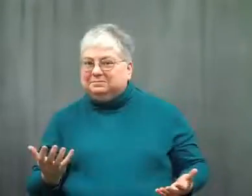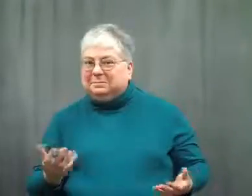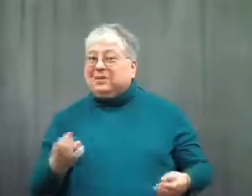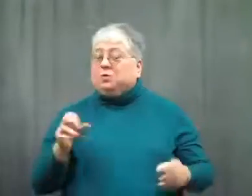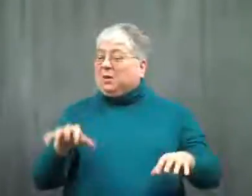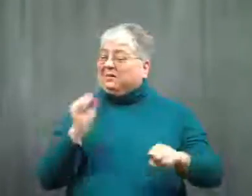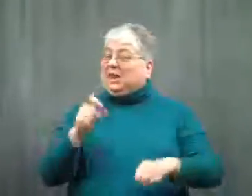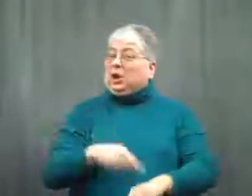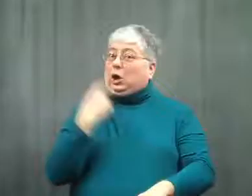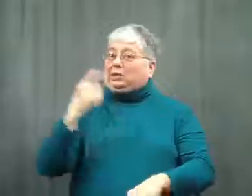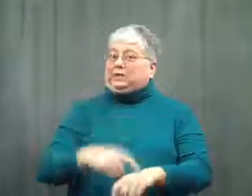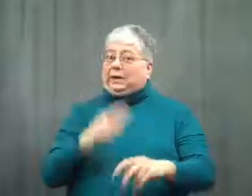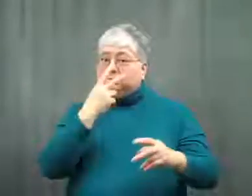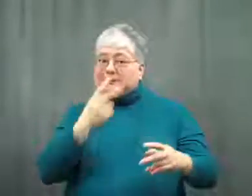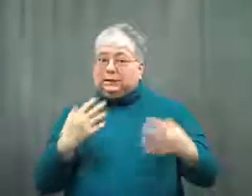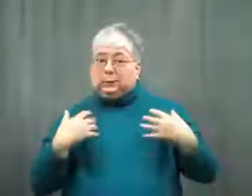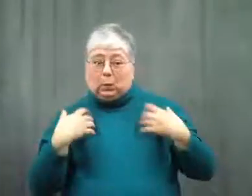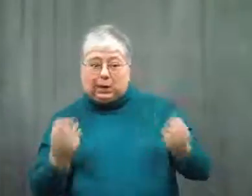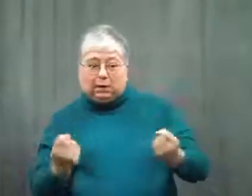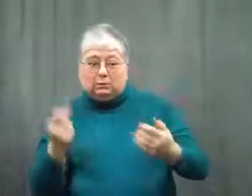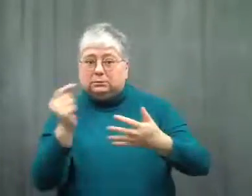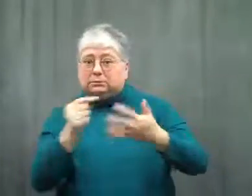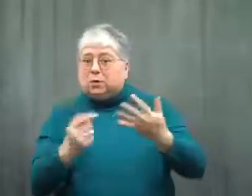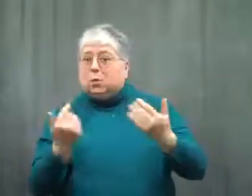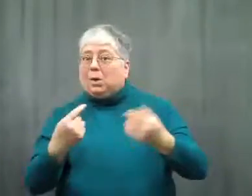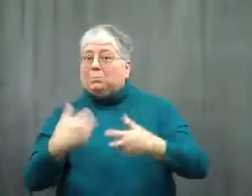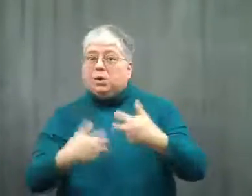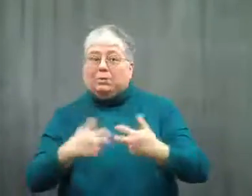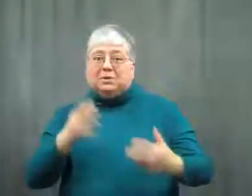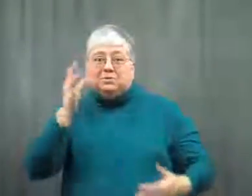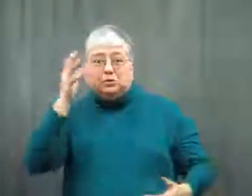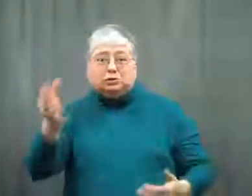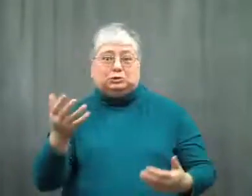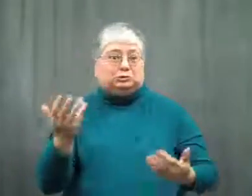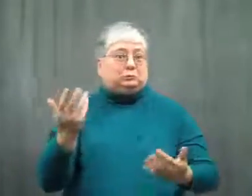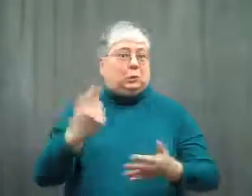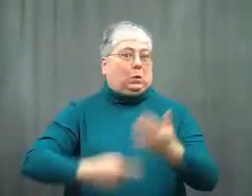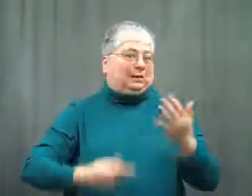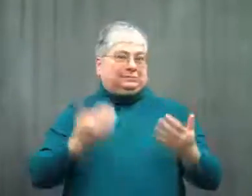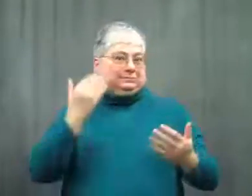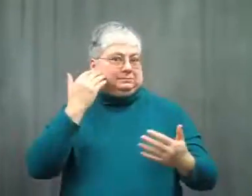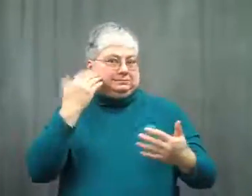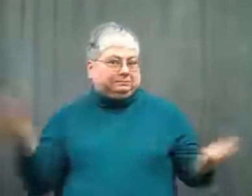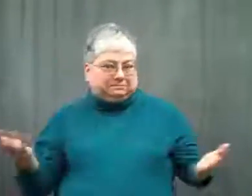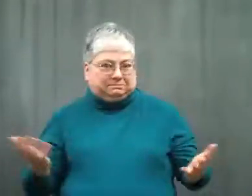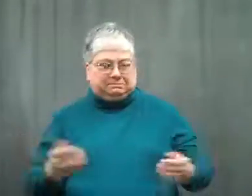It will take a long time for her to get well and see what long term effects there are.